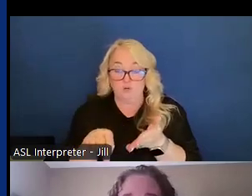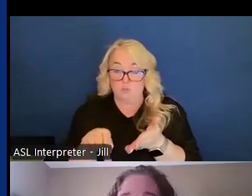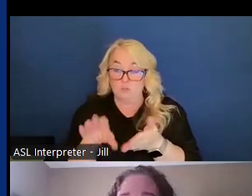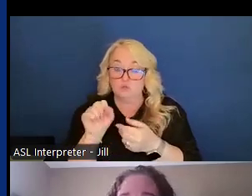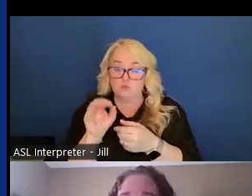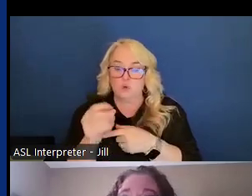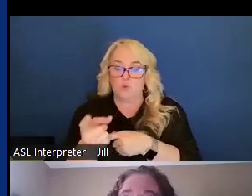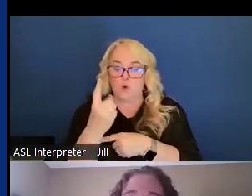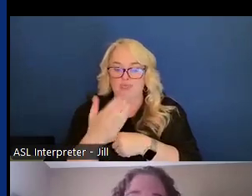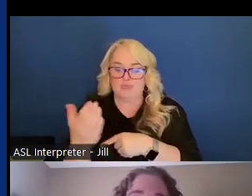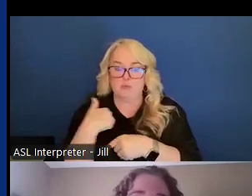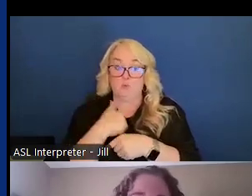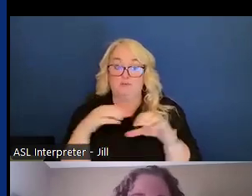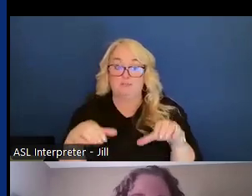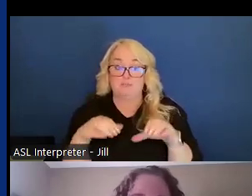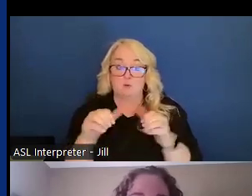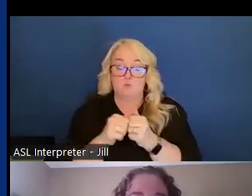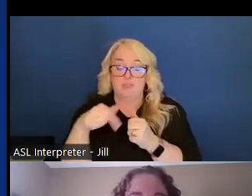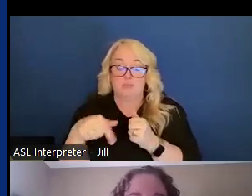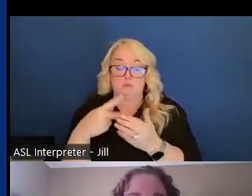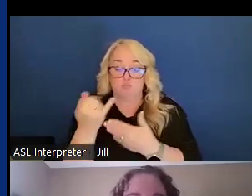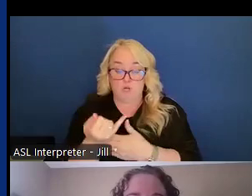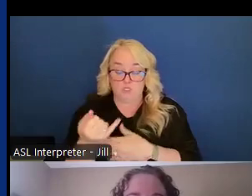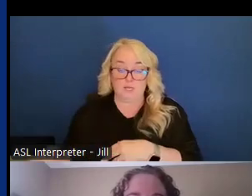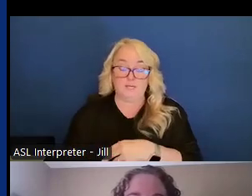things that we've done through this project is, wewrote sort of